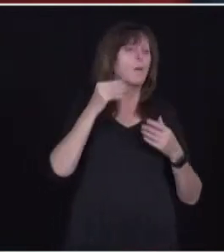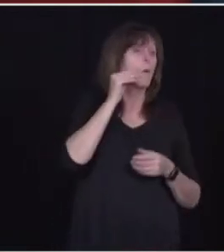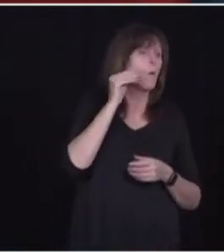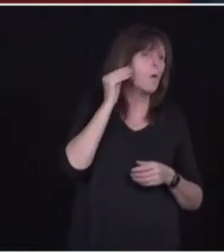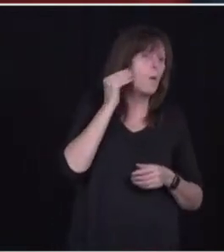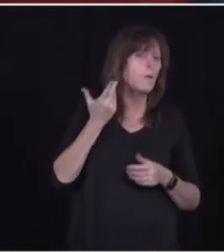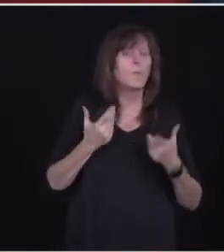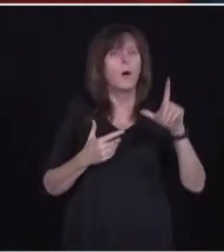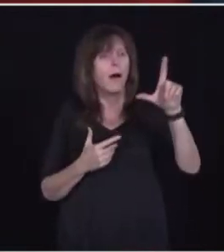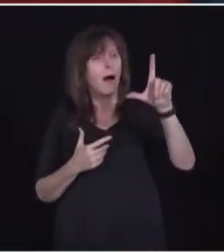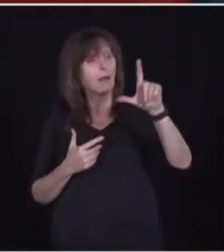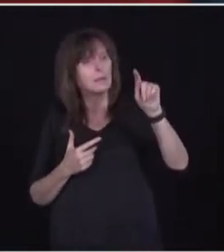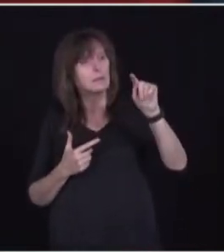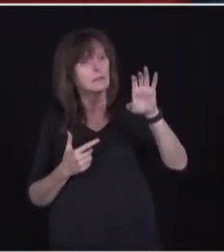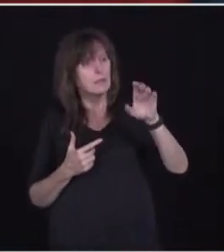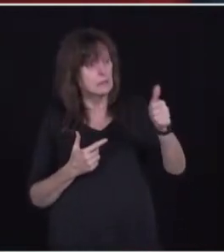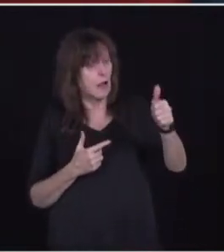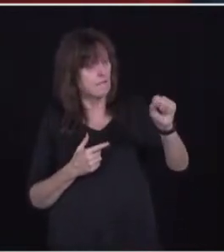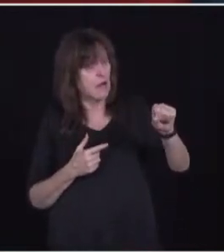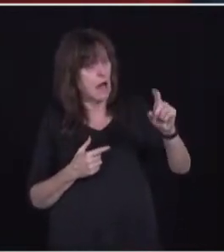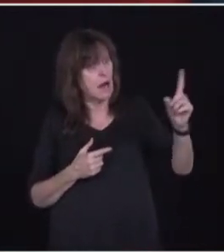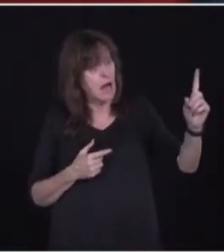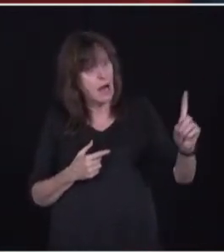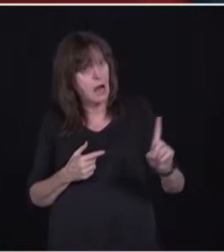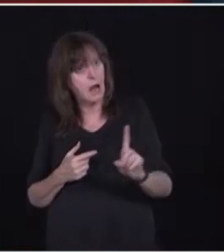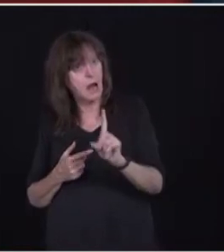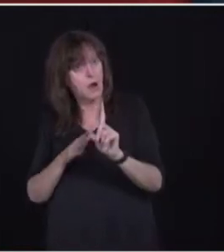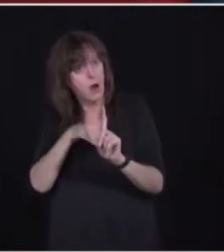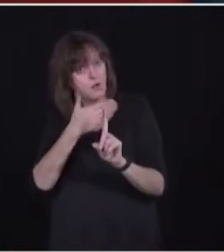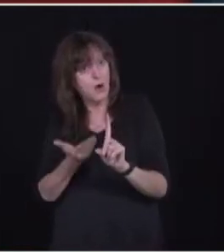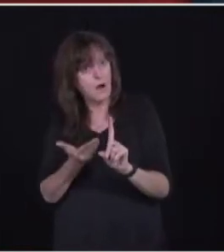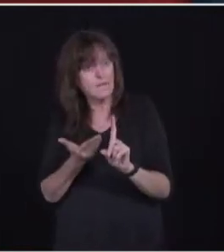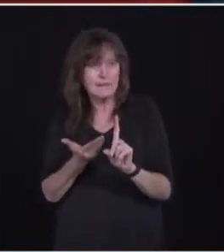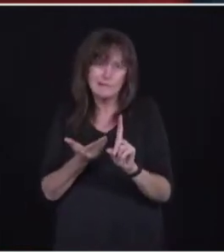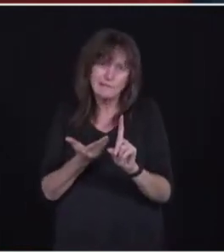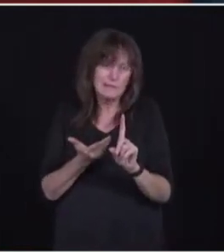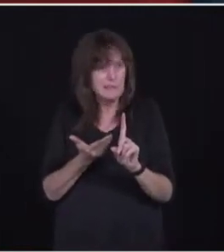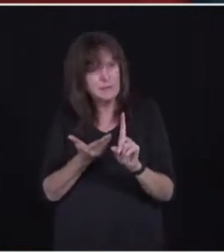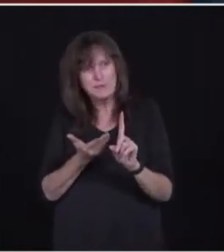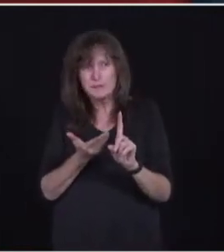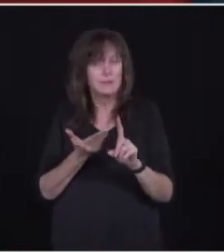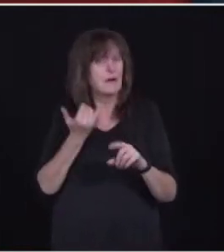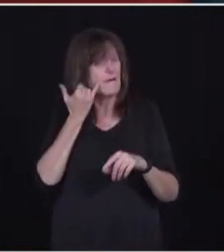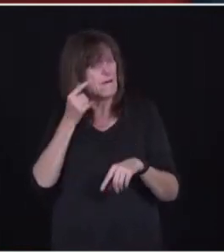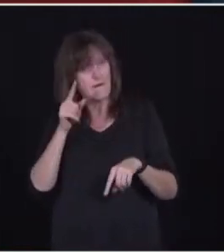homes for many of the retirement homes in fact could not come out and go to a vaccination site